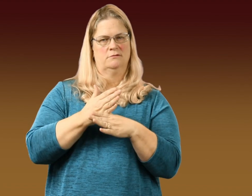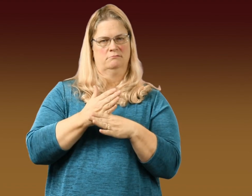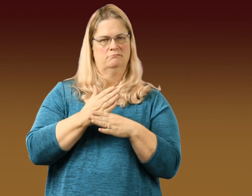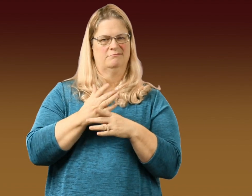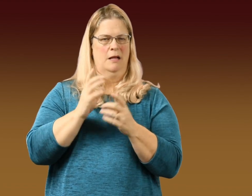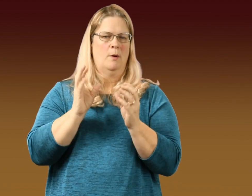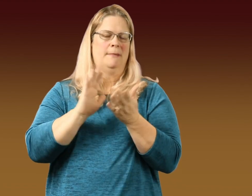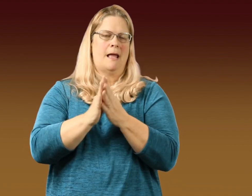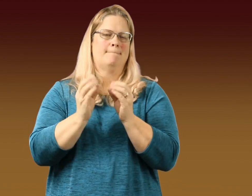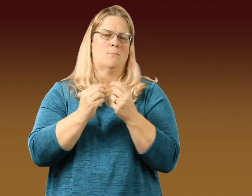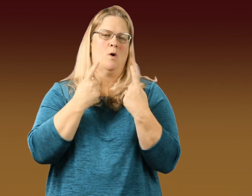which will become more effective.